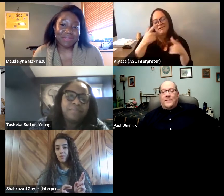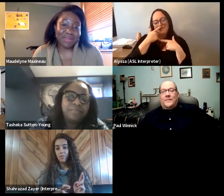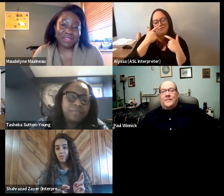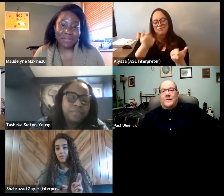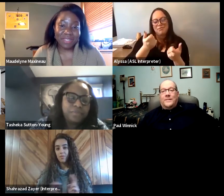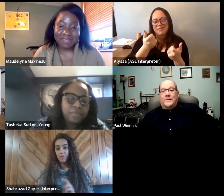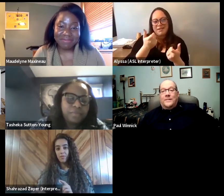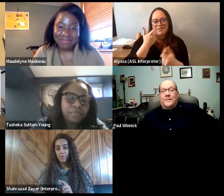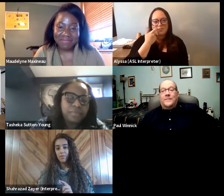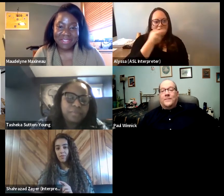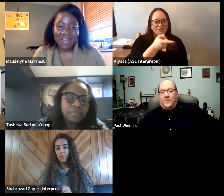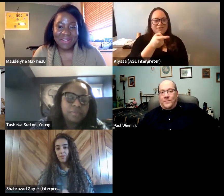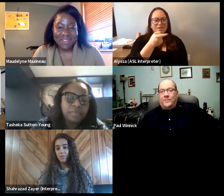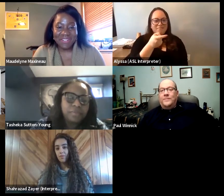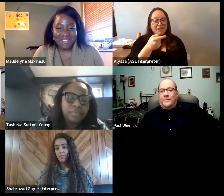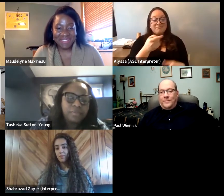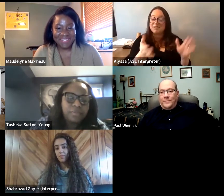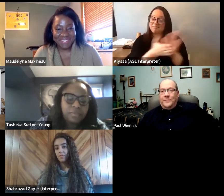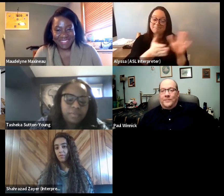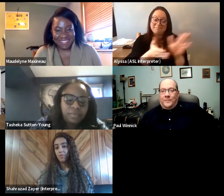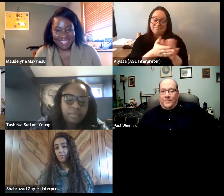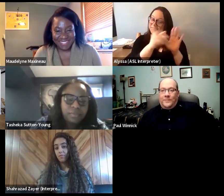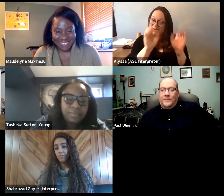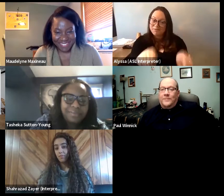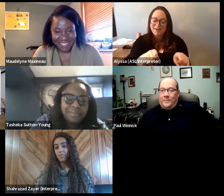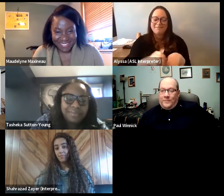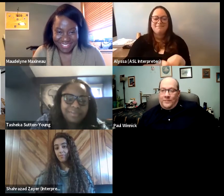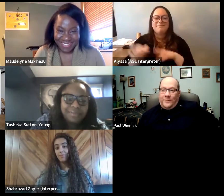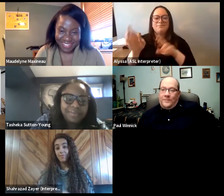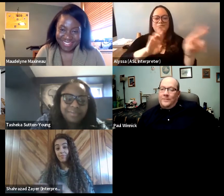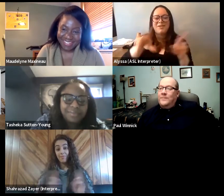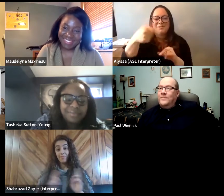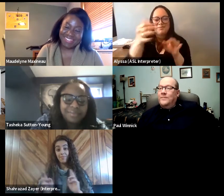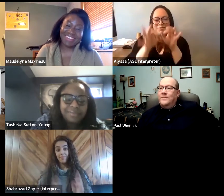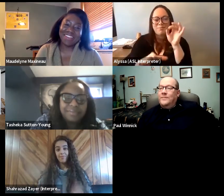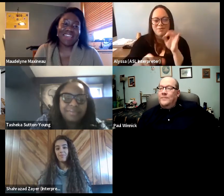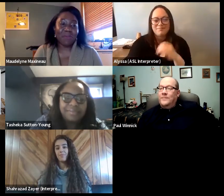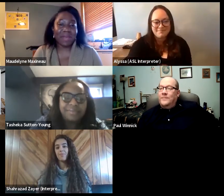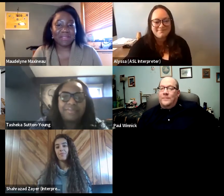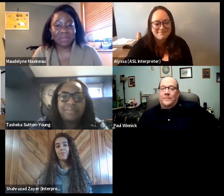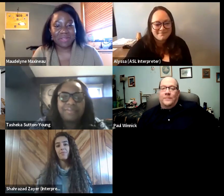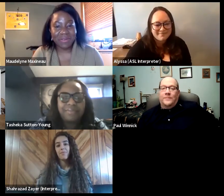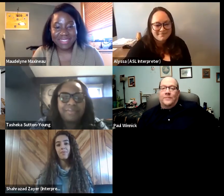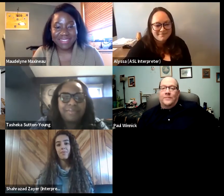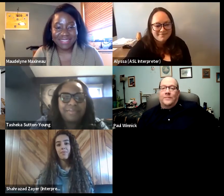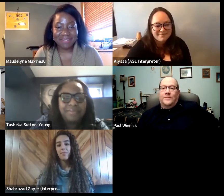you can do it. Yeah, I hope I answered all the questions.